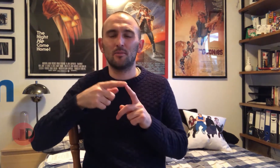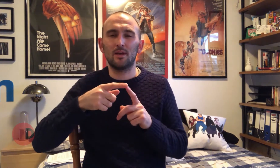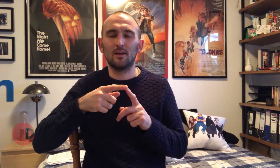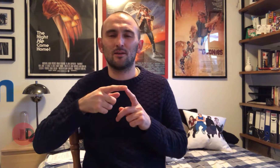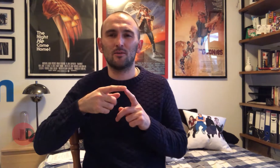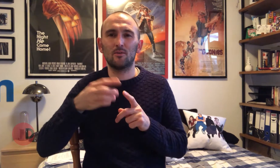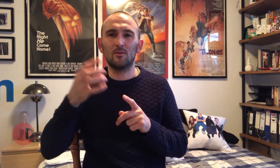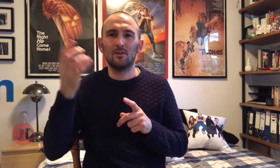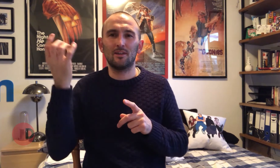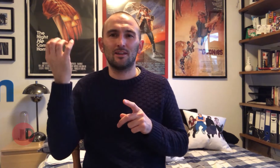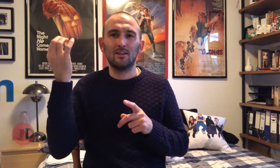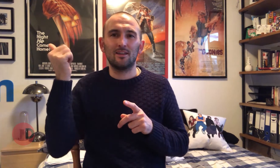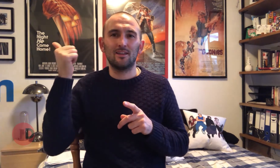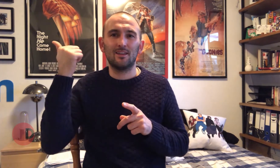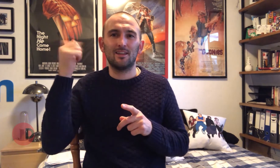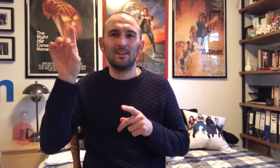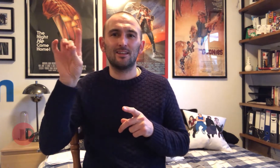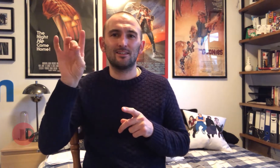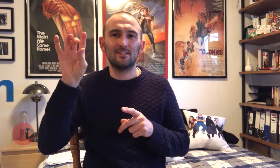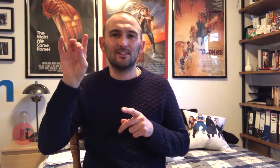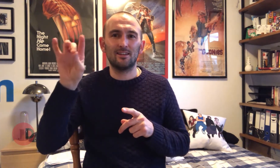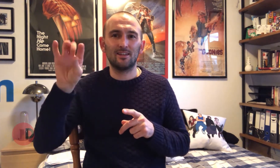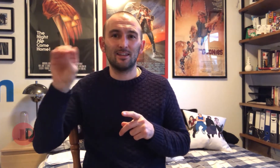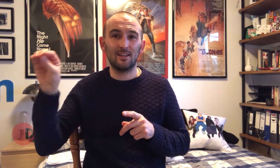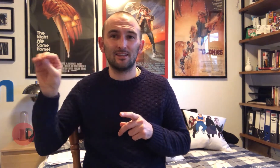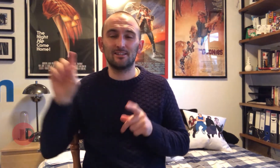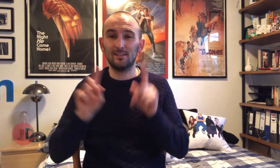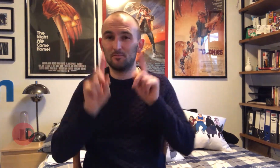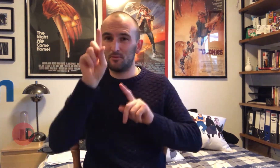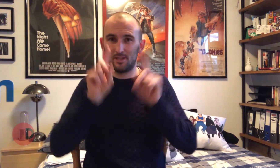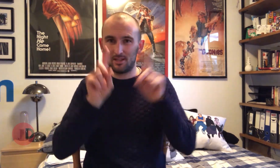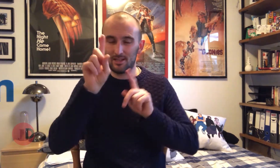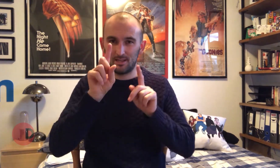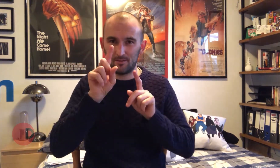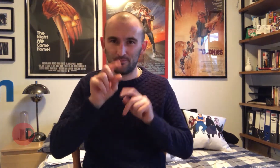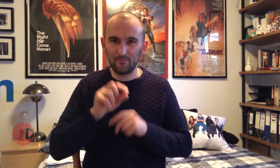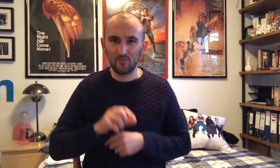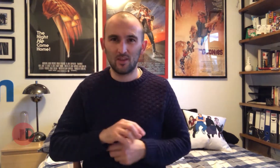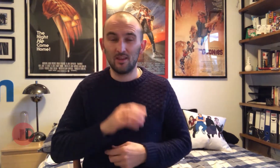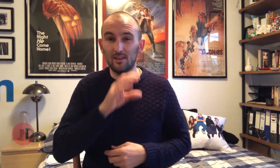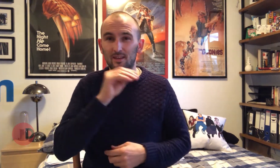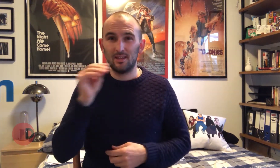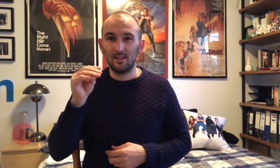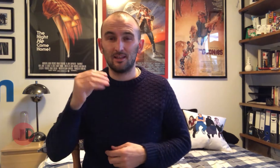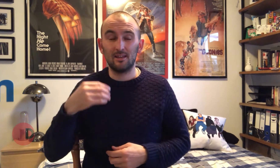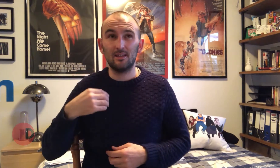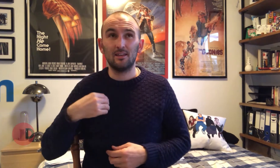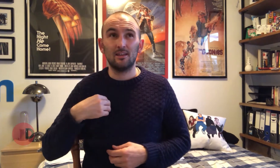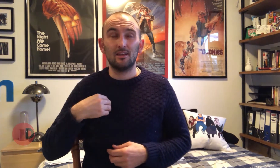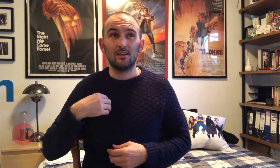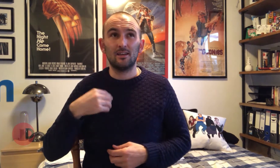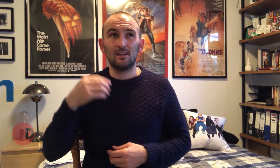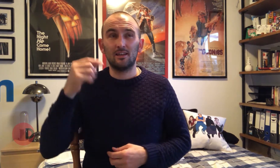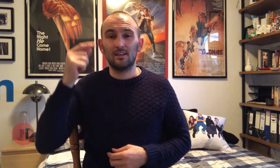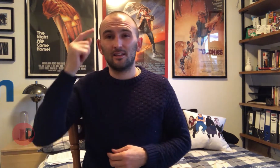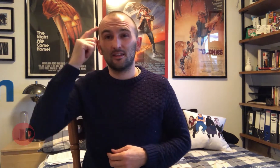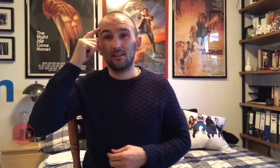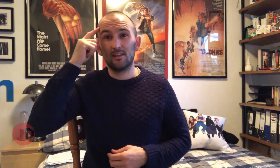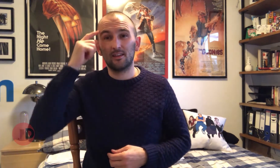hearing people who know about 1880 Milan.